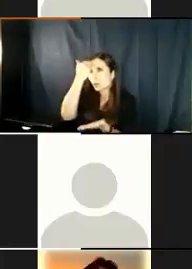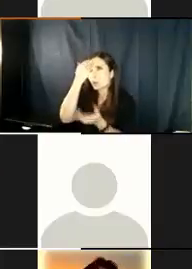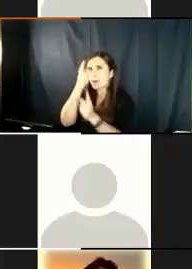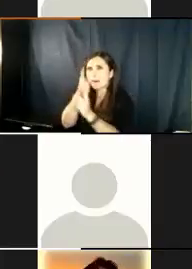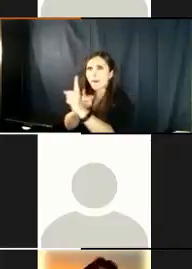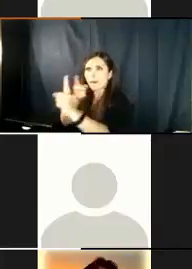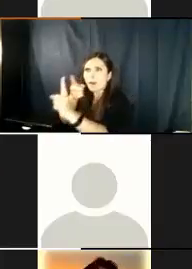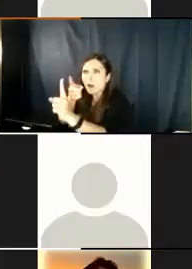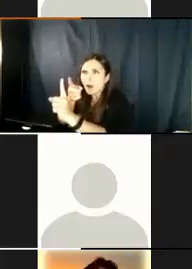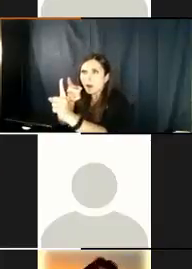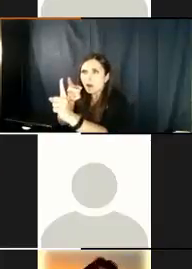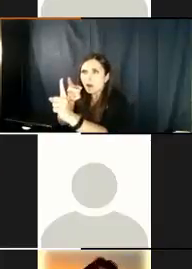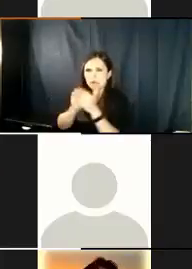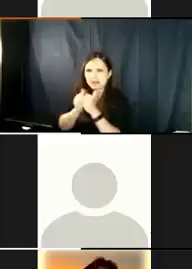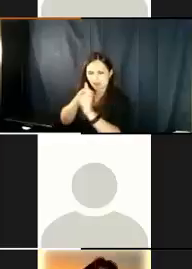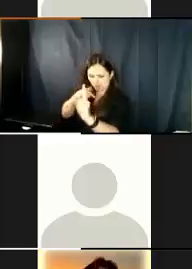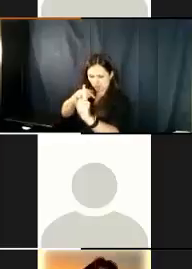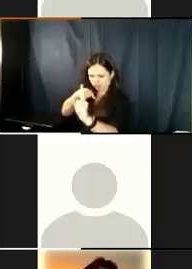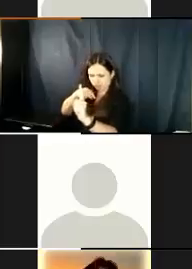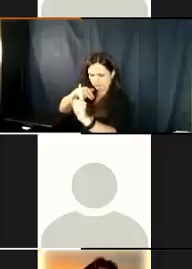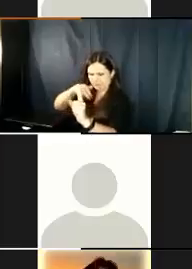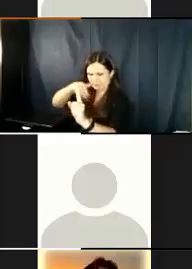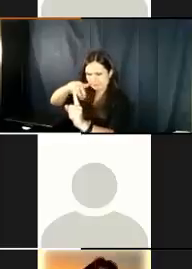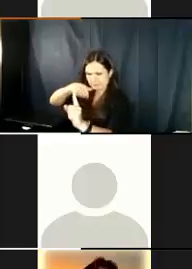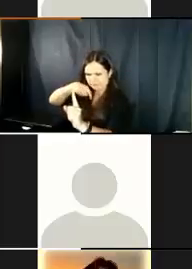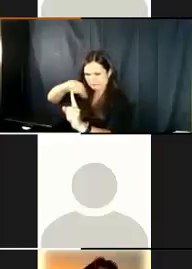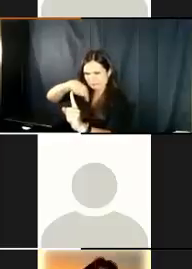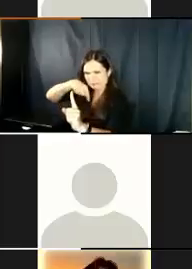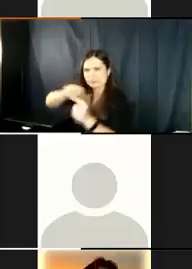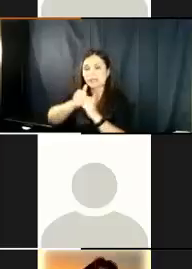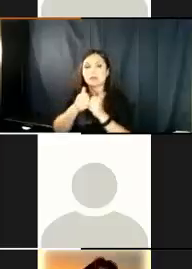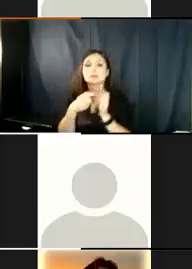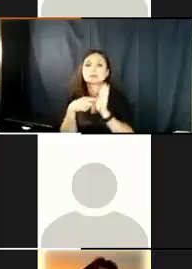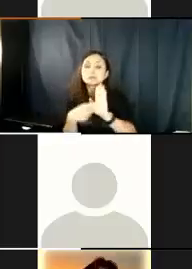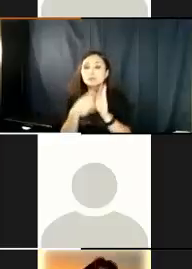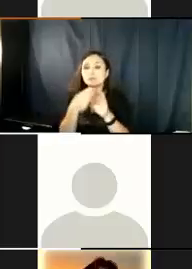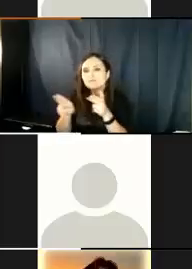actually know how to get there or what the steps are to get there. So let me show you a short video that illustrates that point.